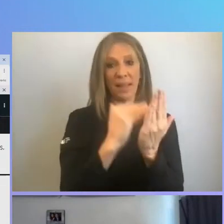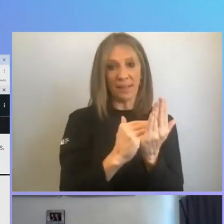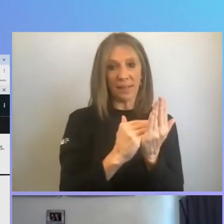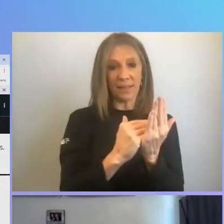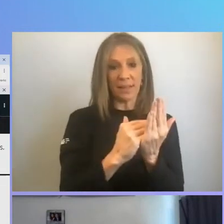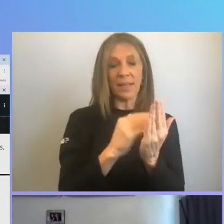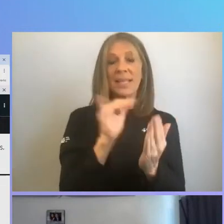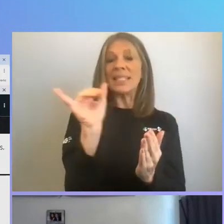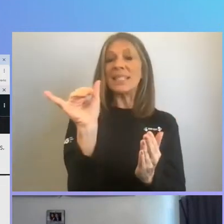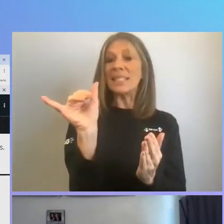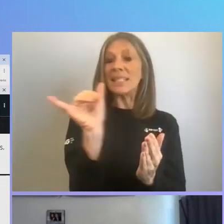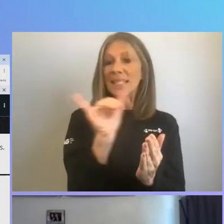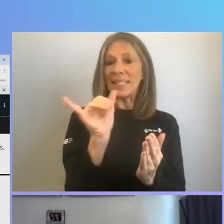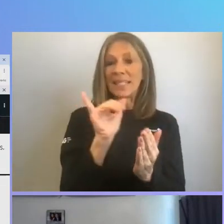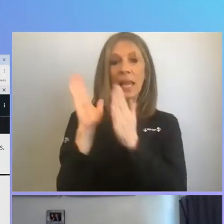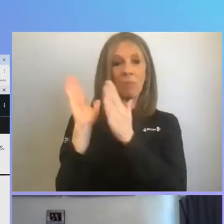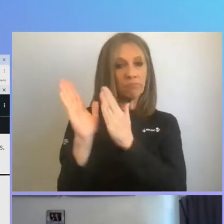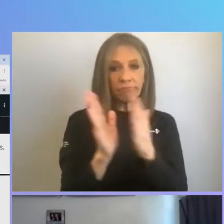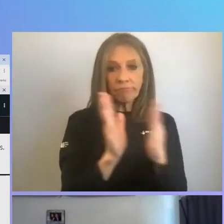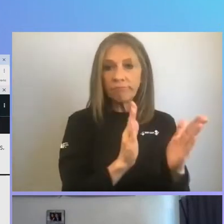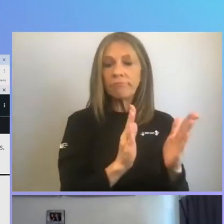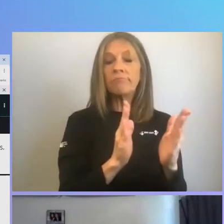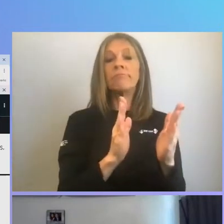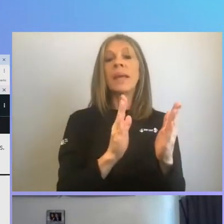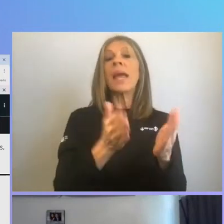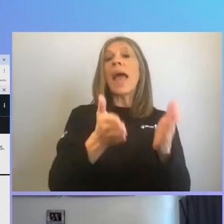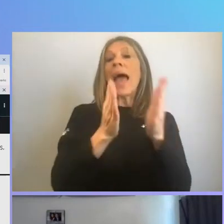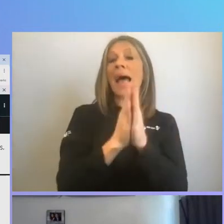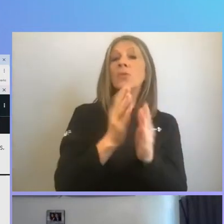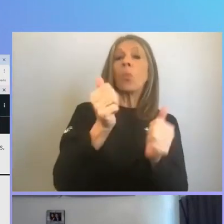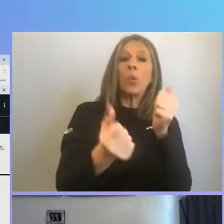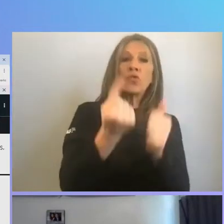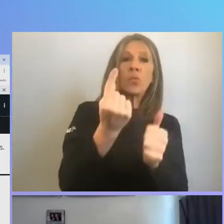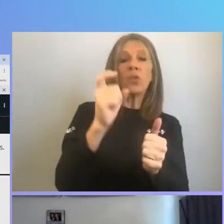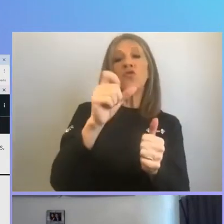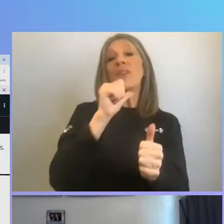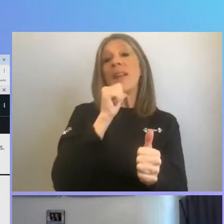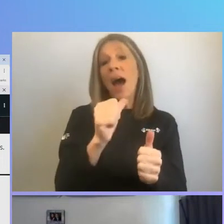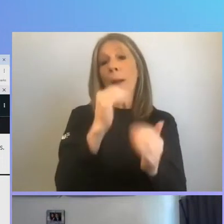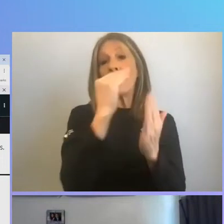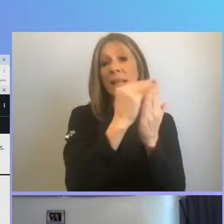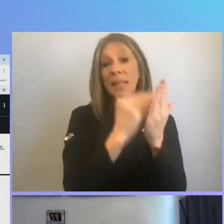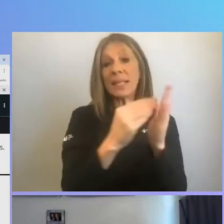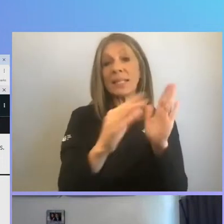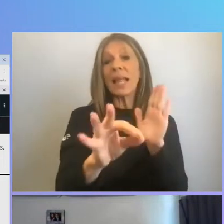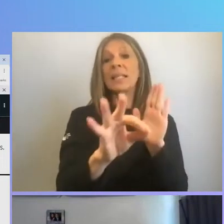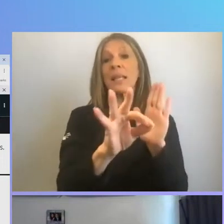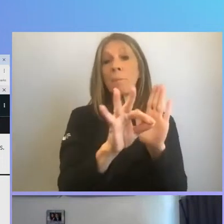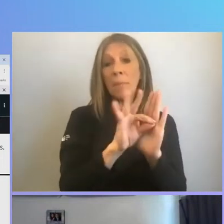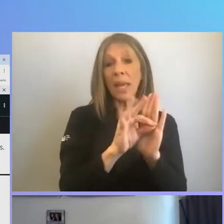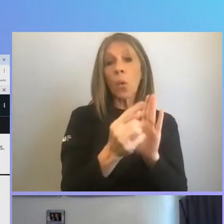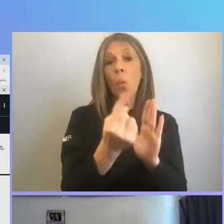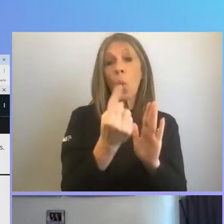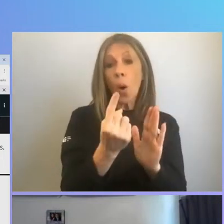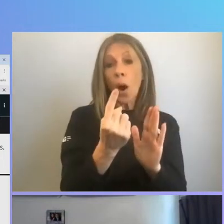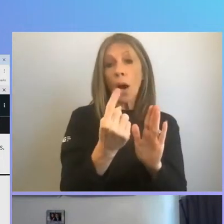Same same order of operations. It will ask me which one should not be a list. Let's select the one which represents the header